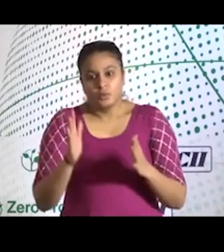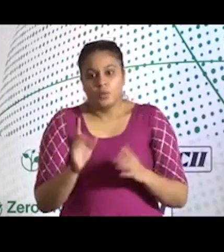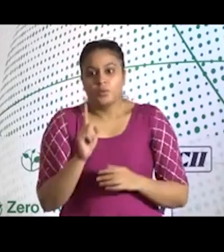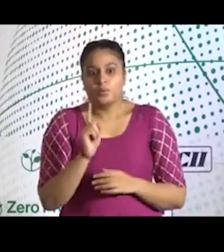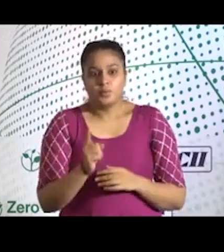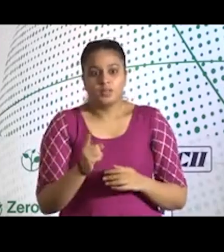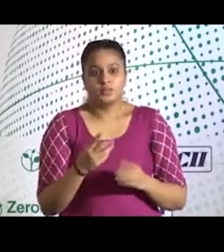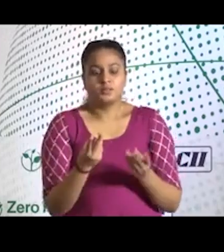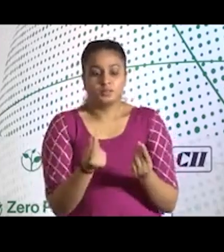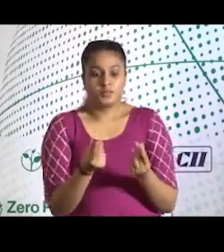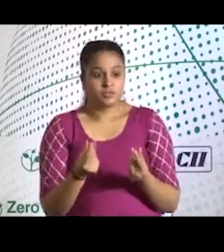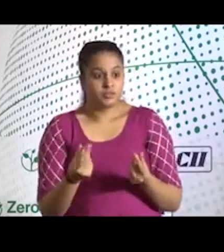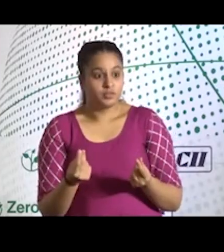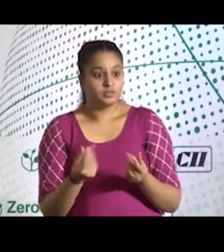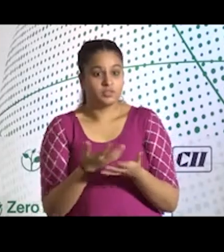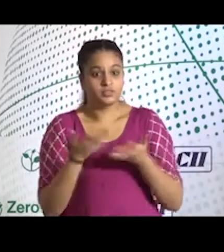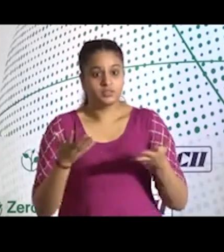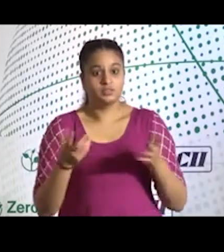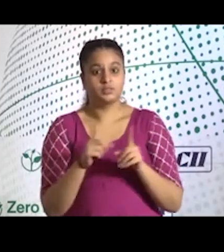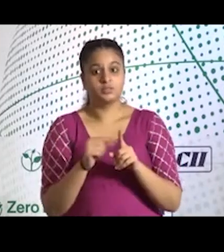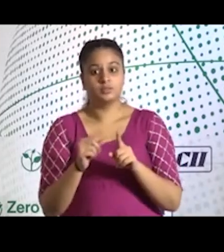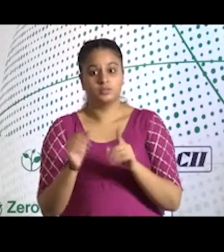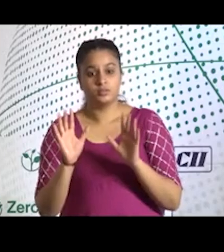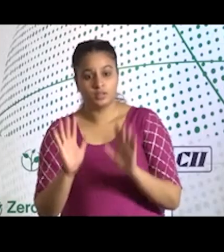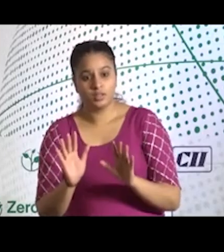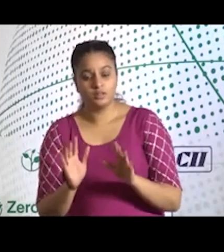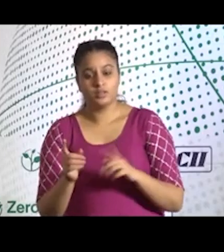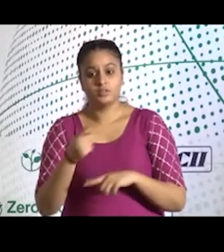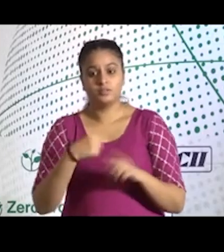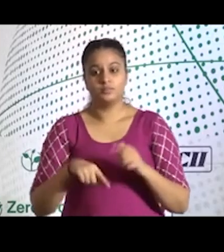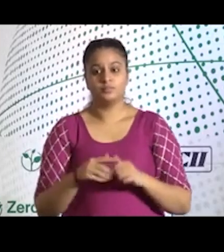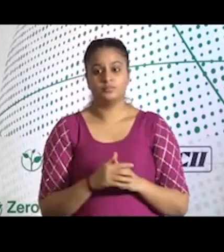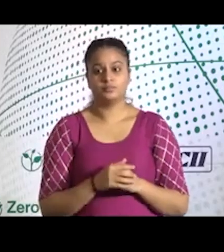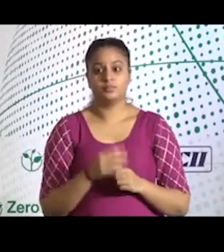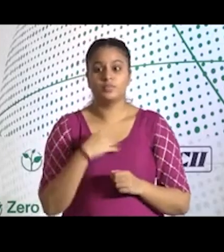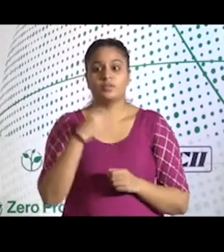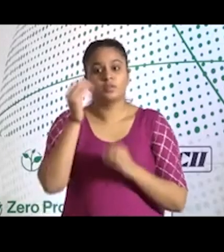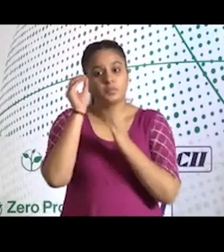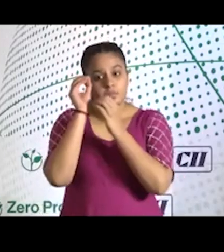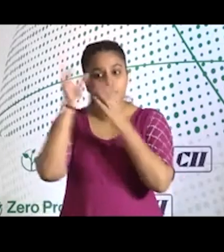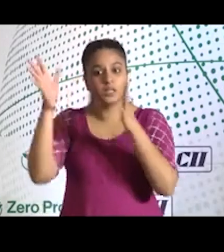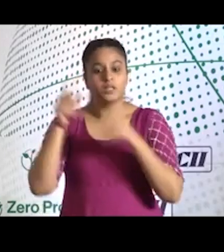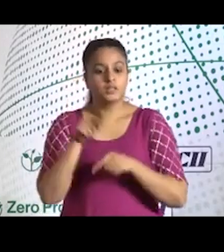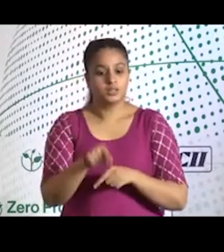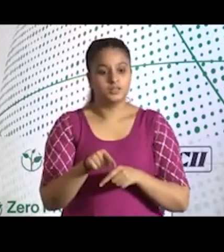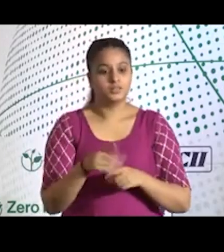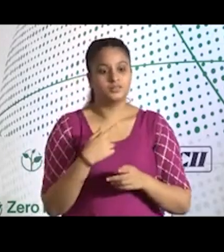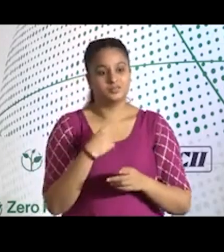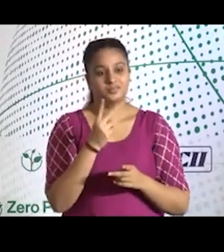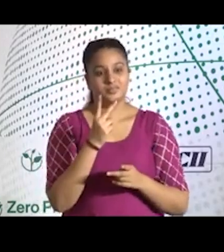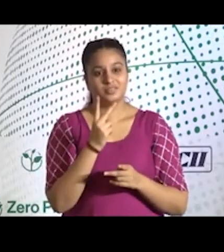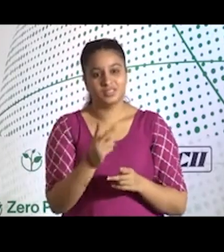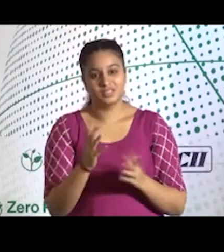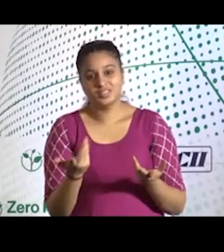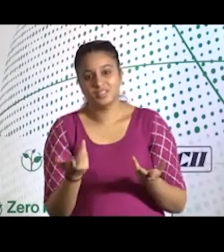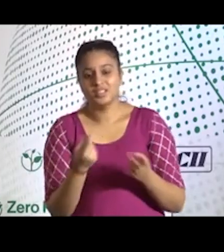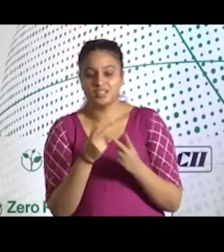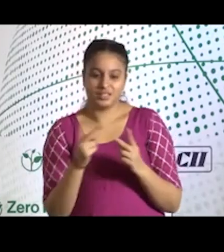now that I don't think the regulations able to keep up or the imagination is able to keep up with what what these technologies can do.